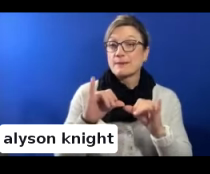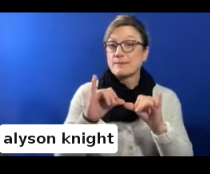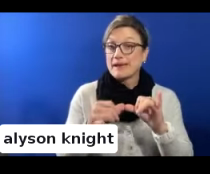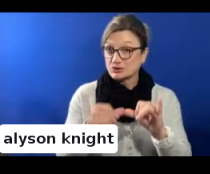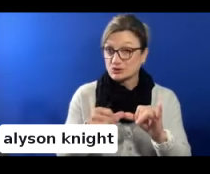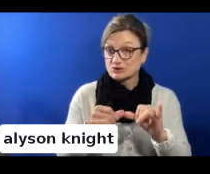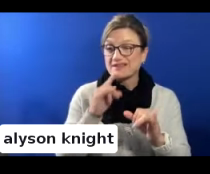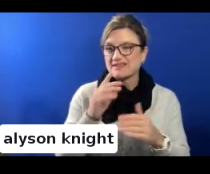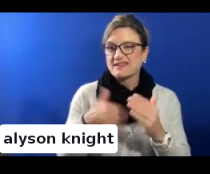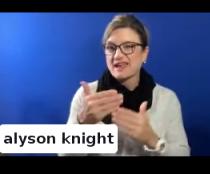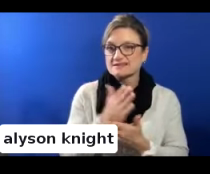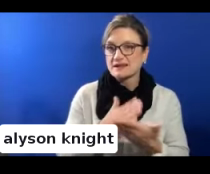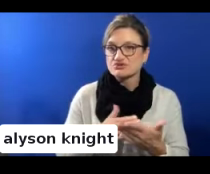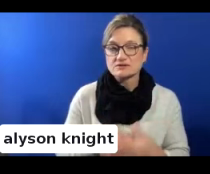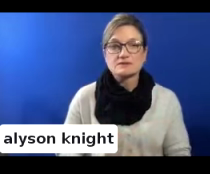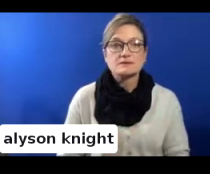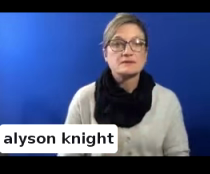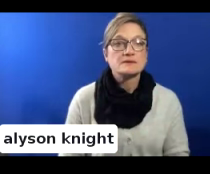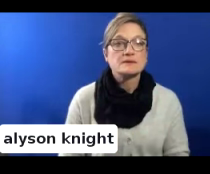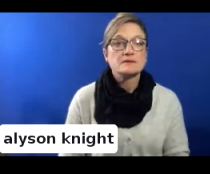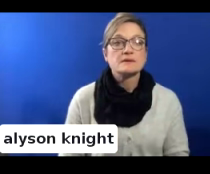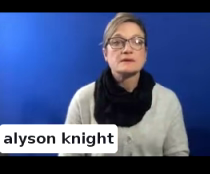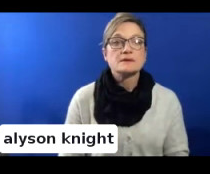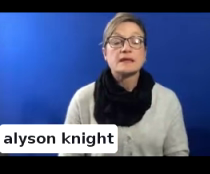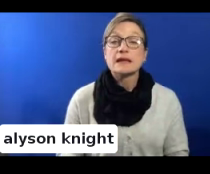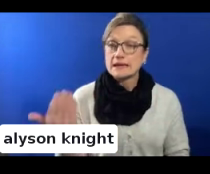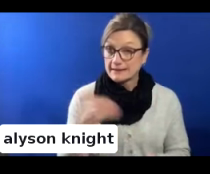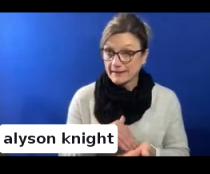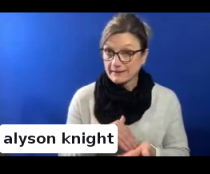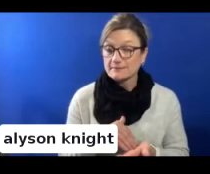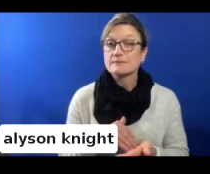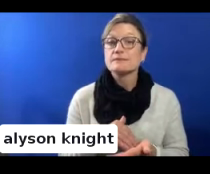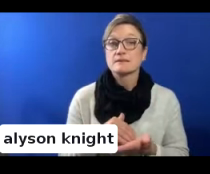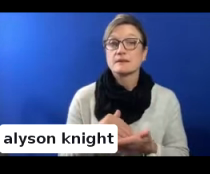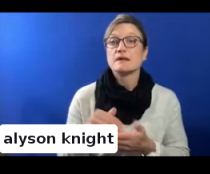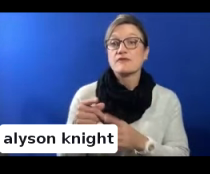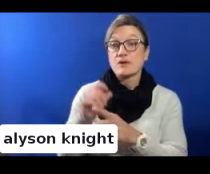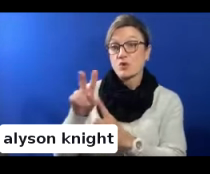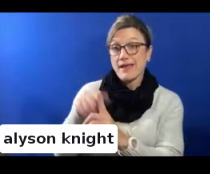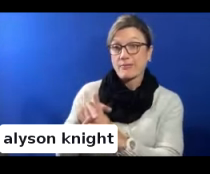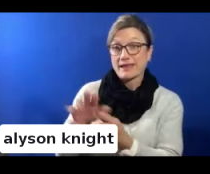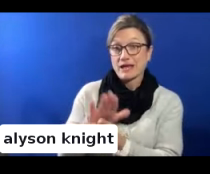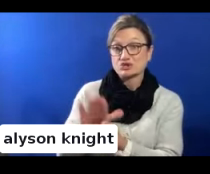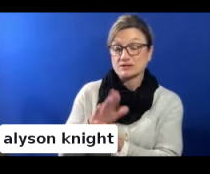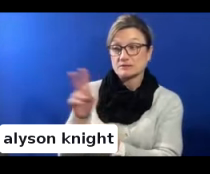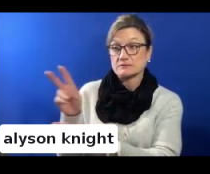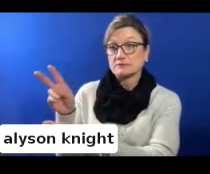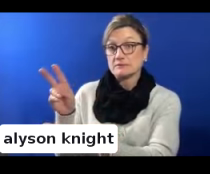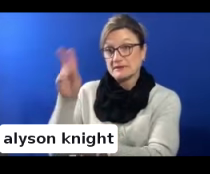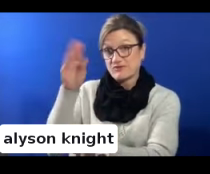Again, this information will be brought in from the application and then your